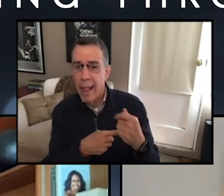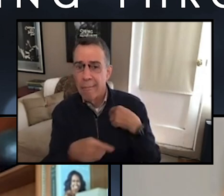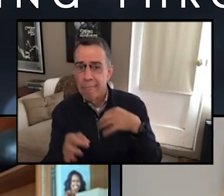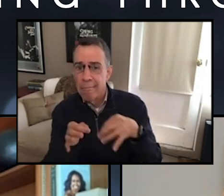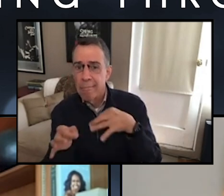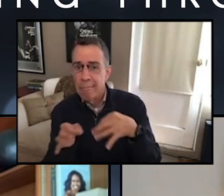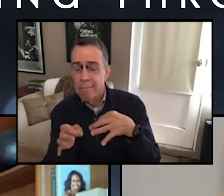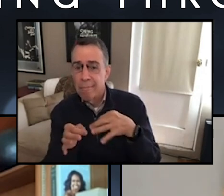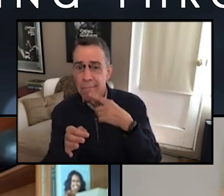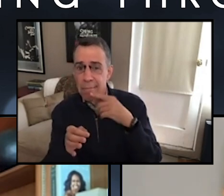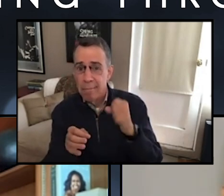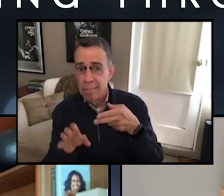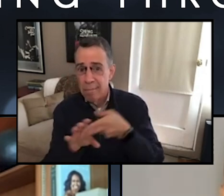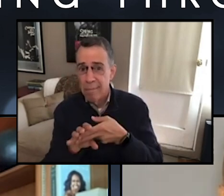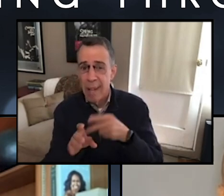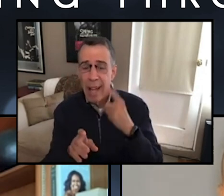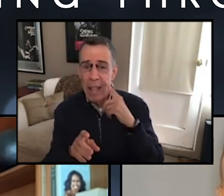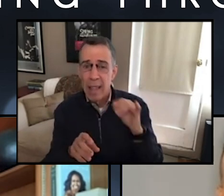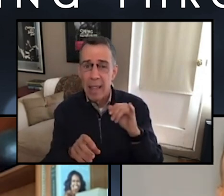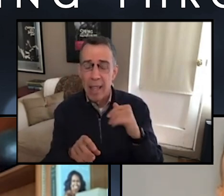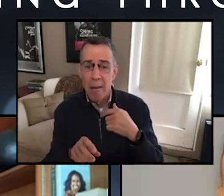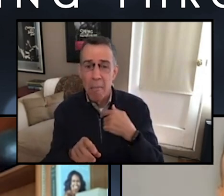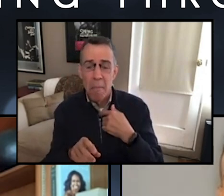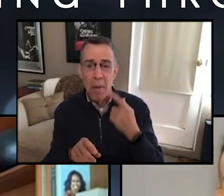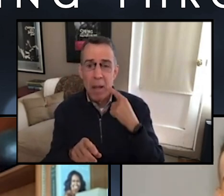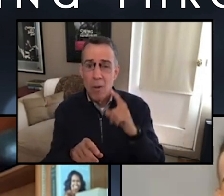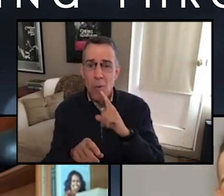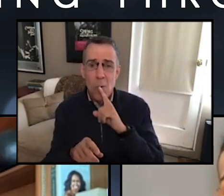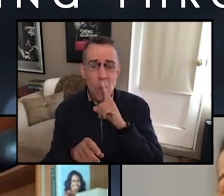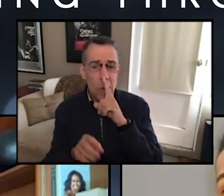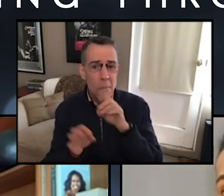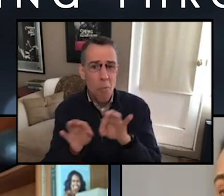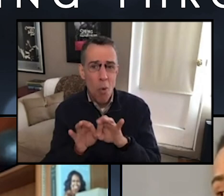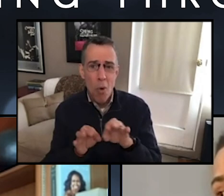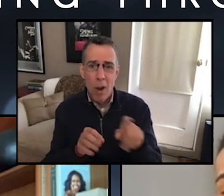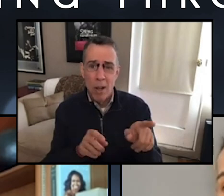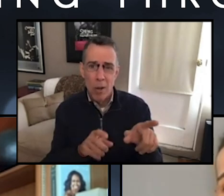tonight. I think, like my spirit gets to him. I think he's a cool guy and my